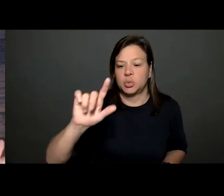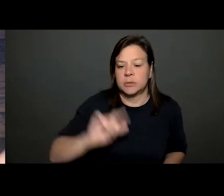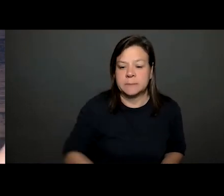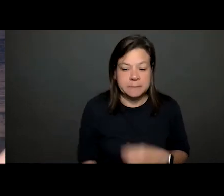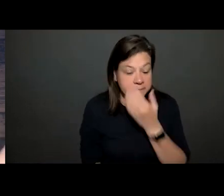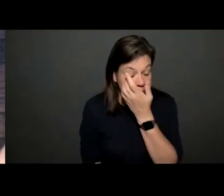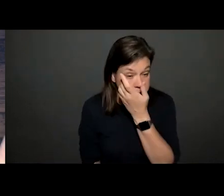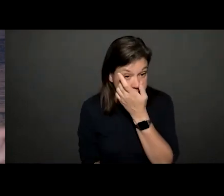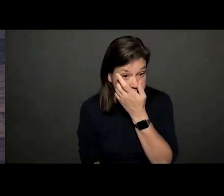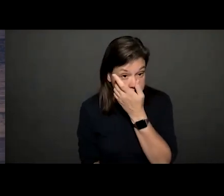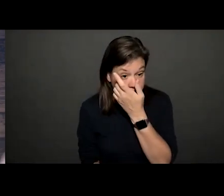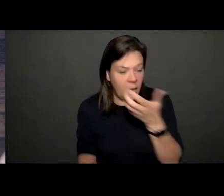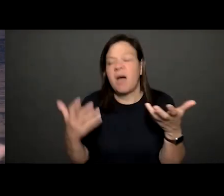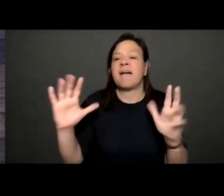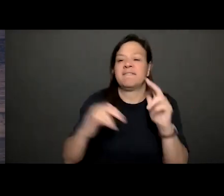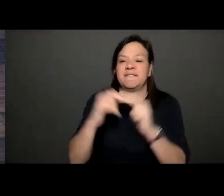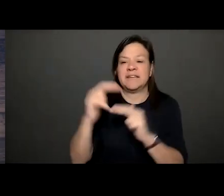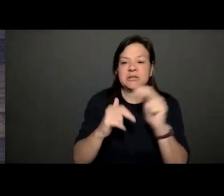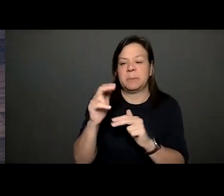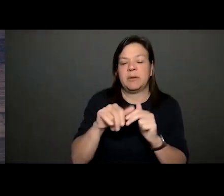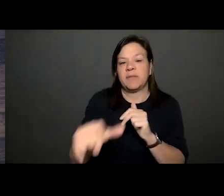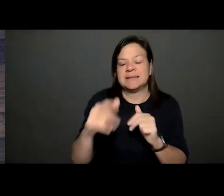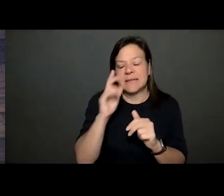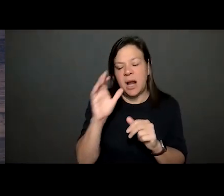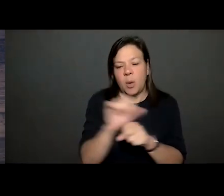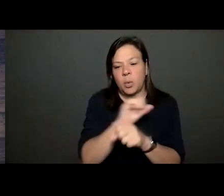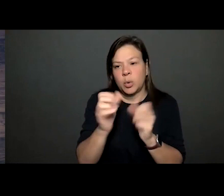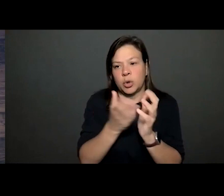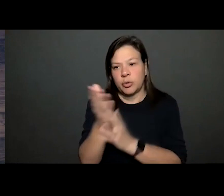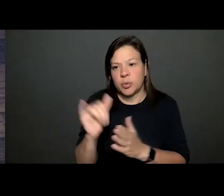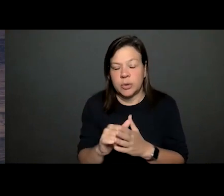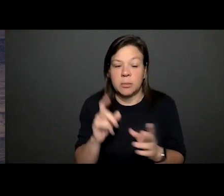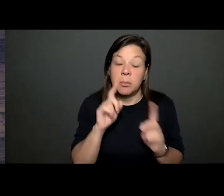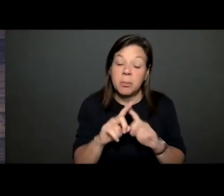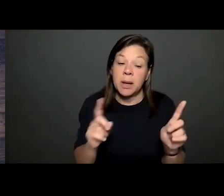THROUGH THIS. BUT IN ORDER TO USE GRAPHQL INSIDE OF A MODULE, YOU USE DATA QUERY PATH.